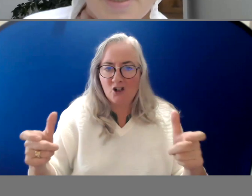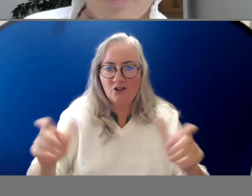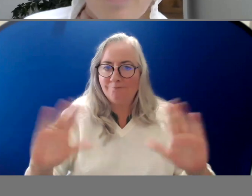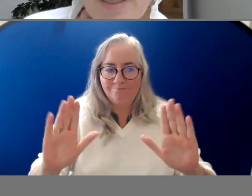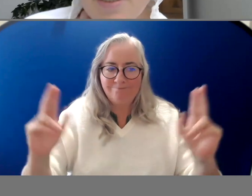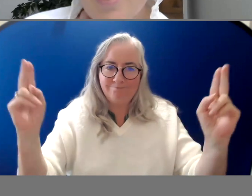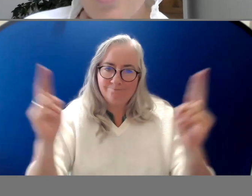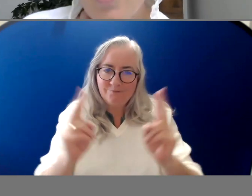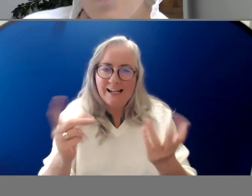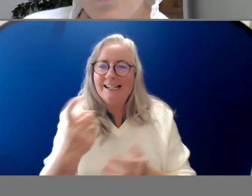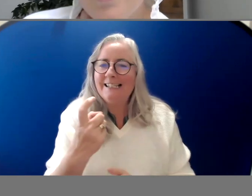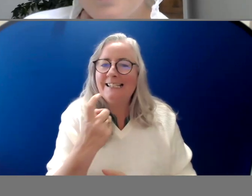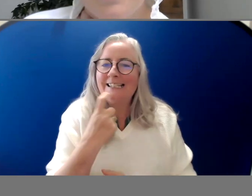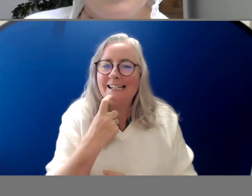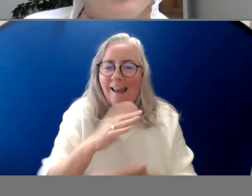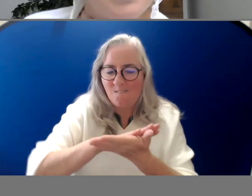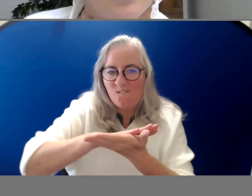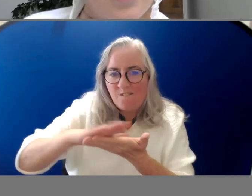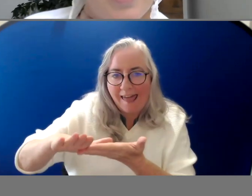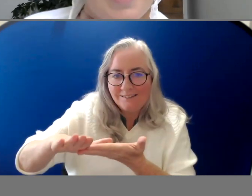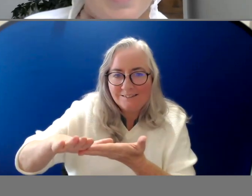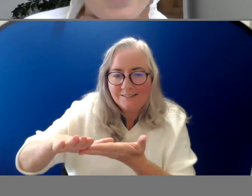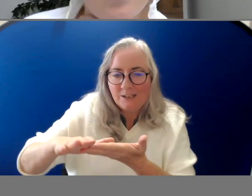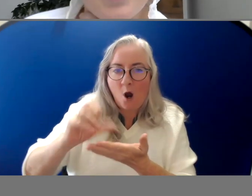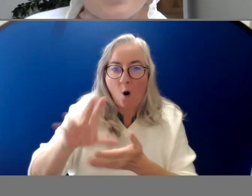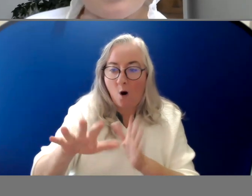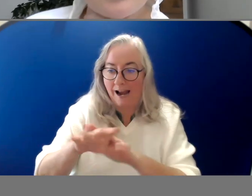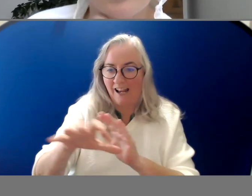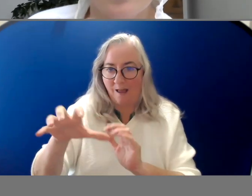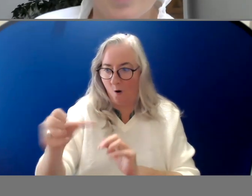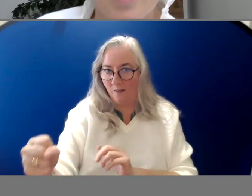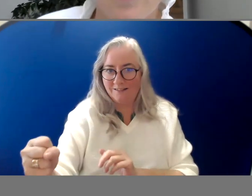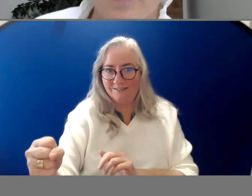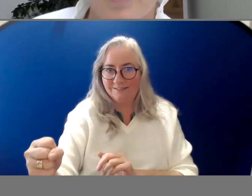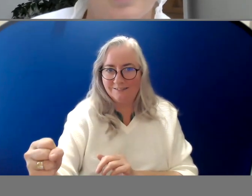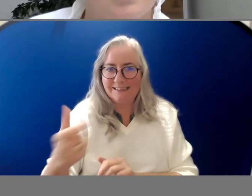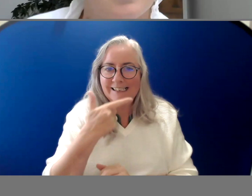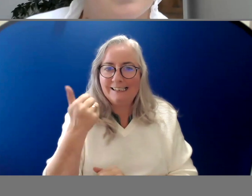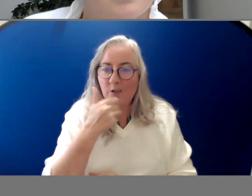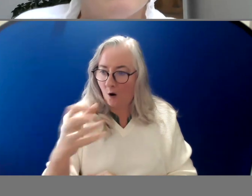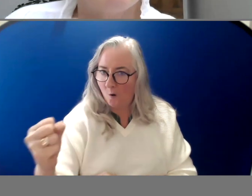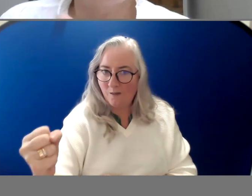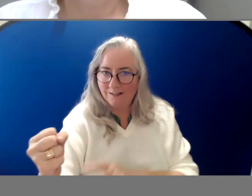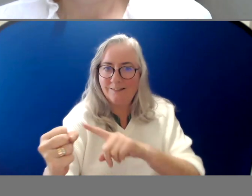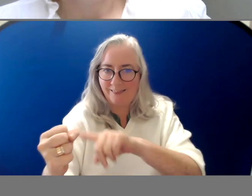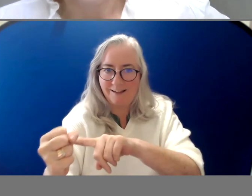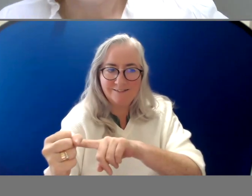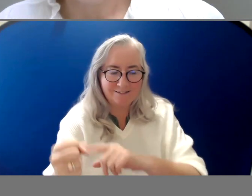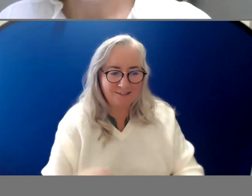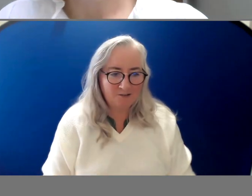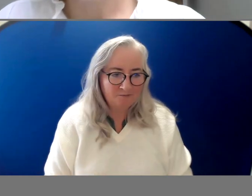a steel flat or something that you've to slap your hand into to to hold on to and then I think this